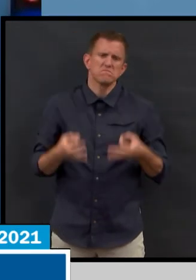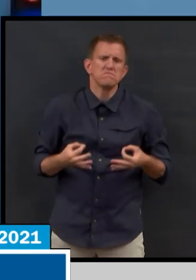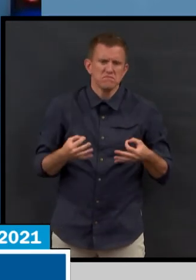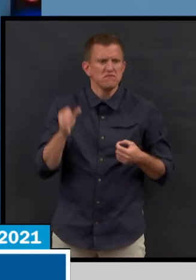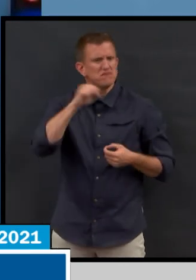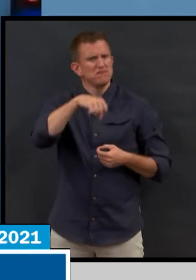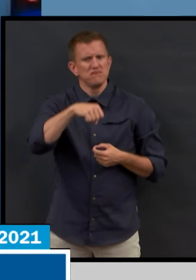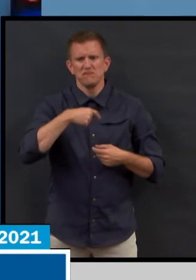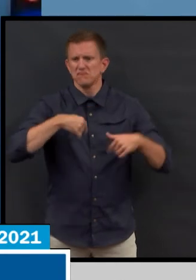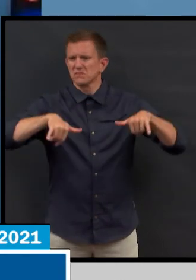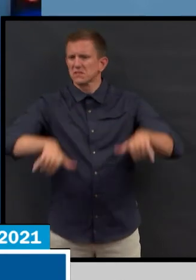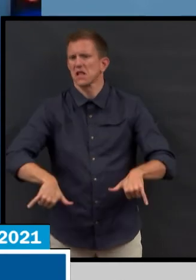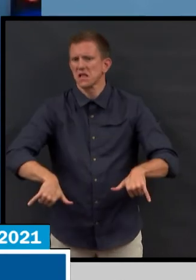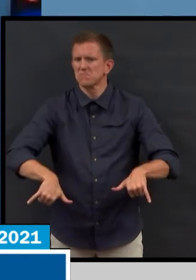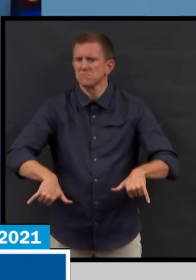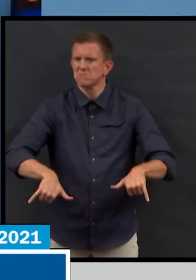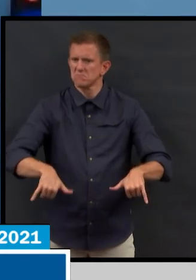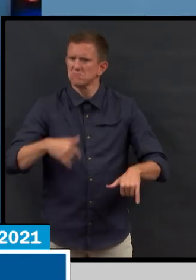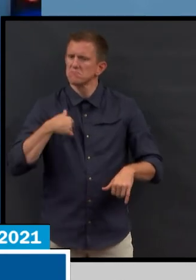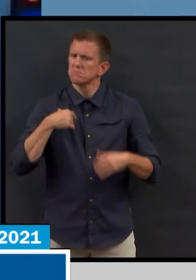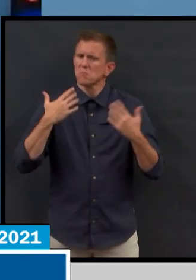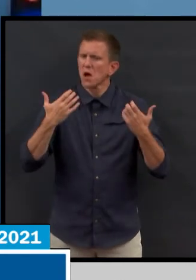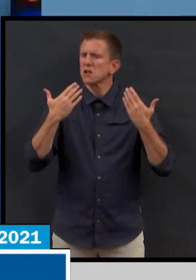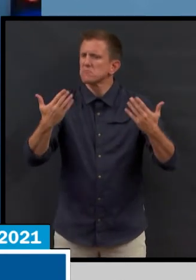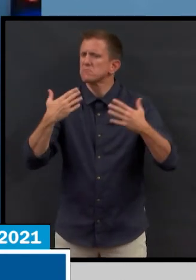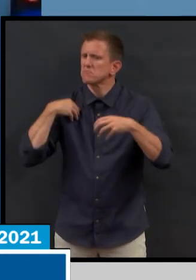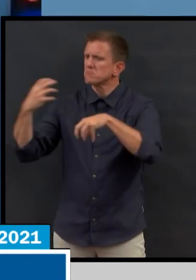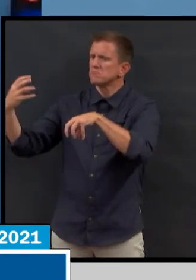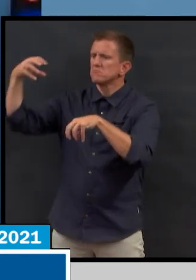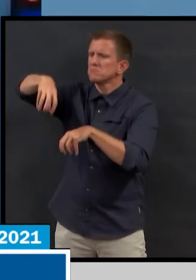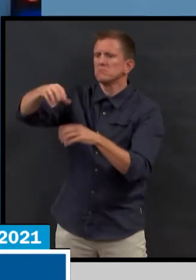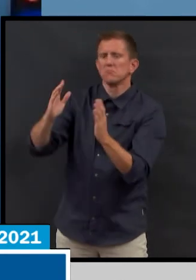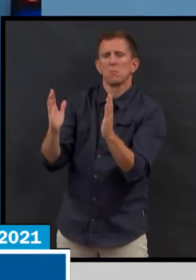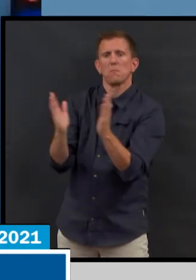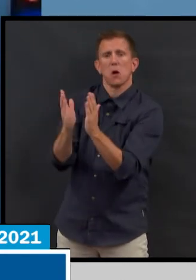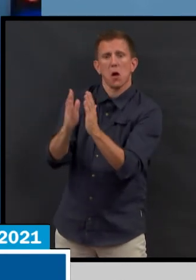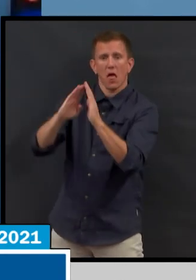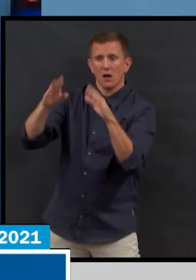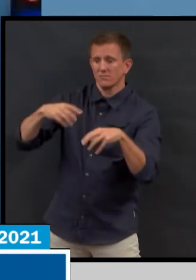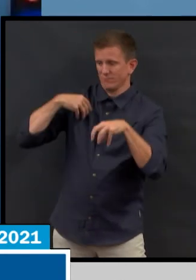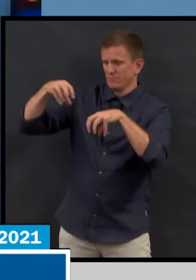owned your home how can you tap into your equity to possibly do some residual monthly income that's